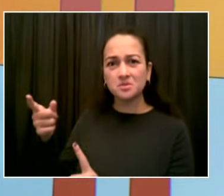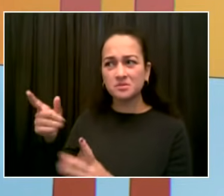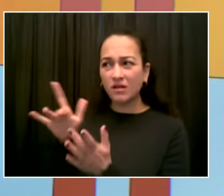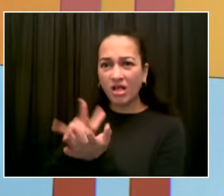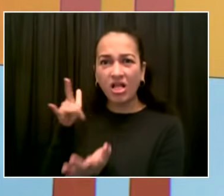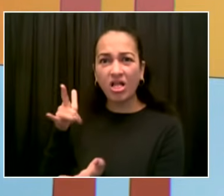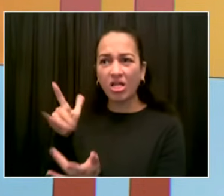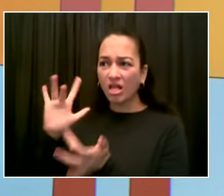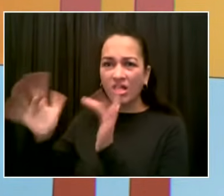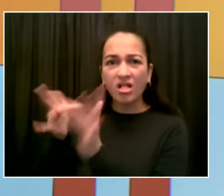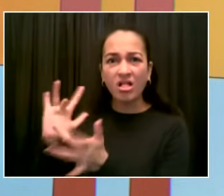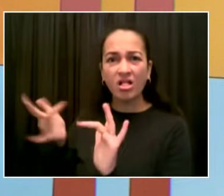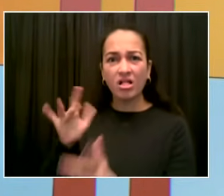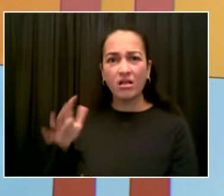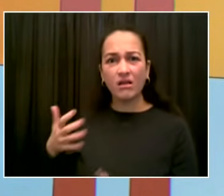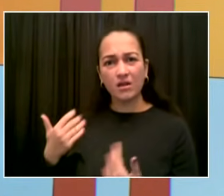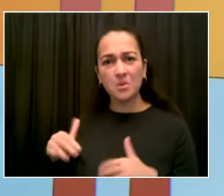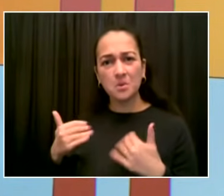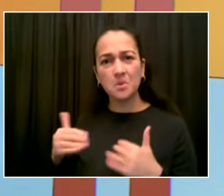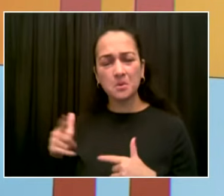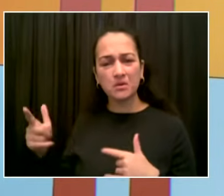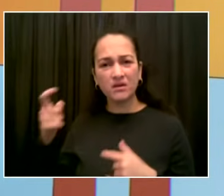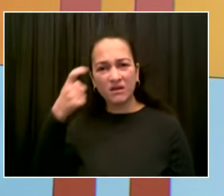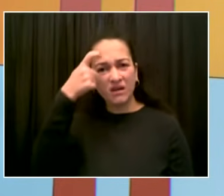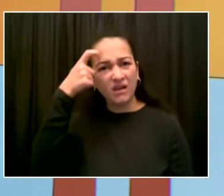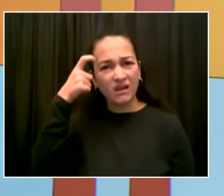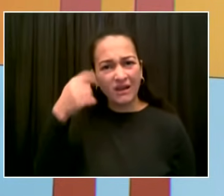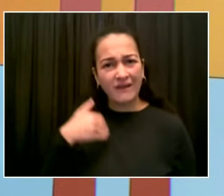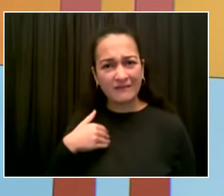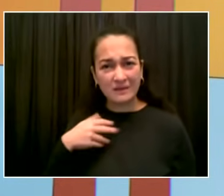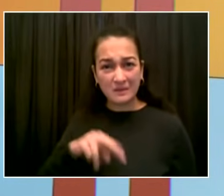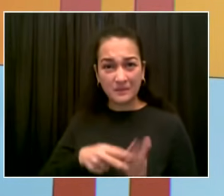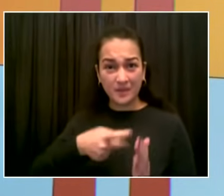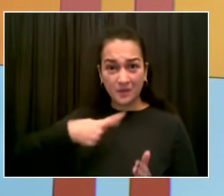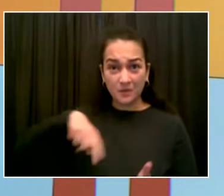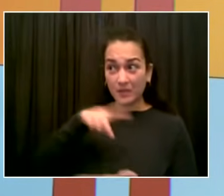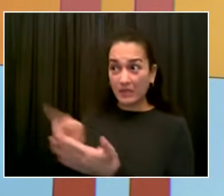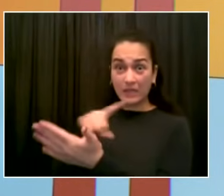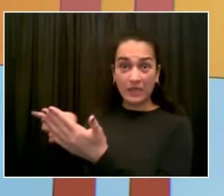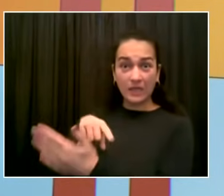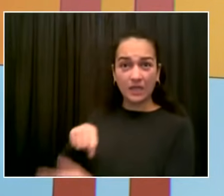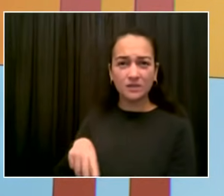THEY TALK ABOUT THE MISTREATMET.N